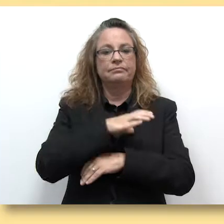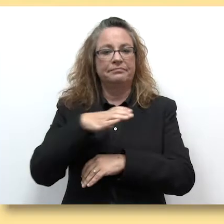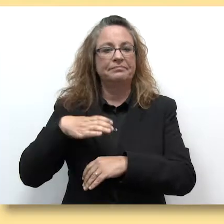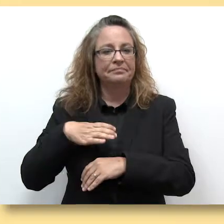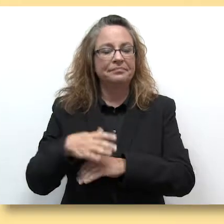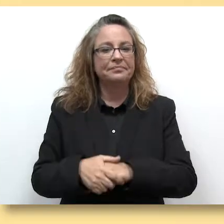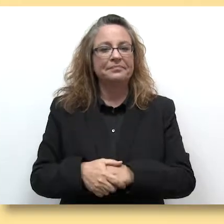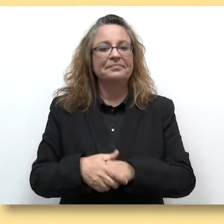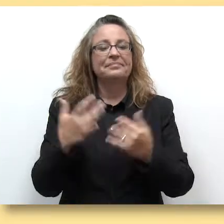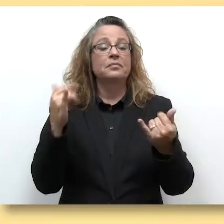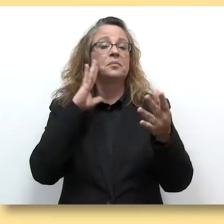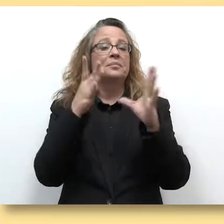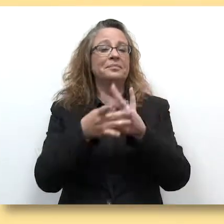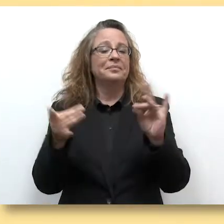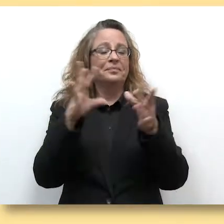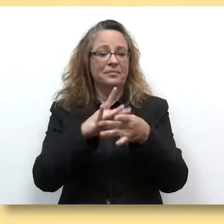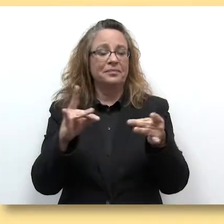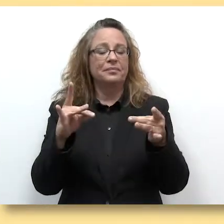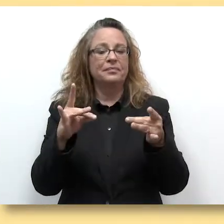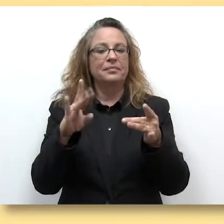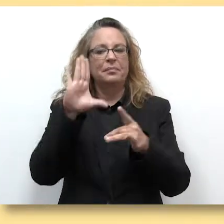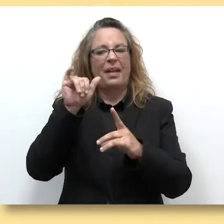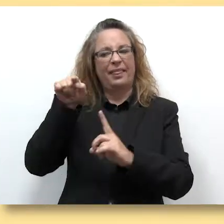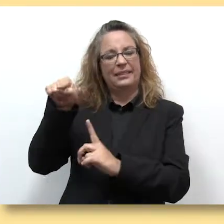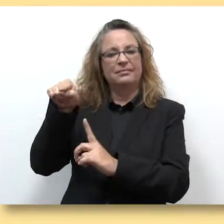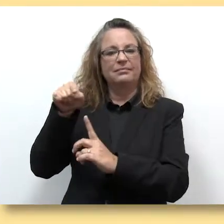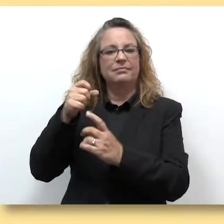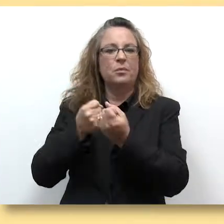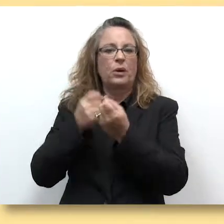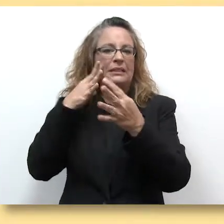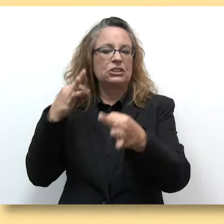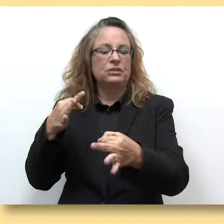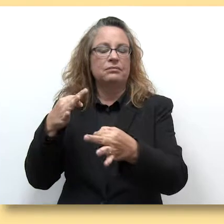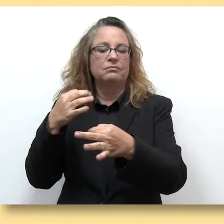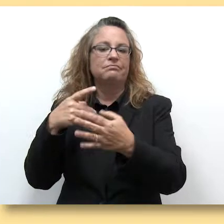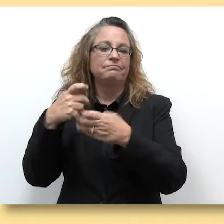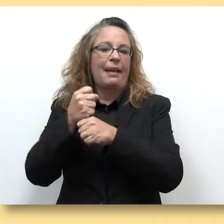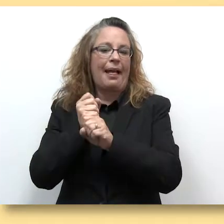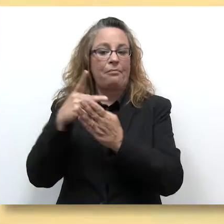A Better Way. Stories from the South Carolina Supported Decision Making Project. A Medical Perspective